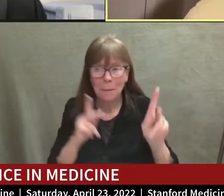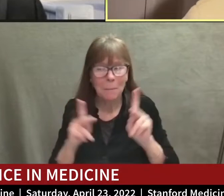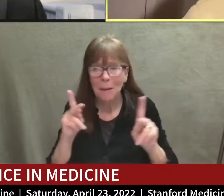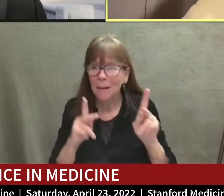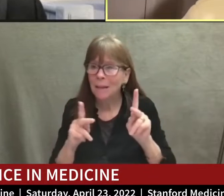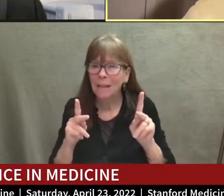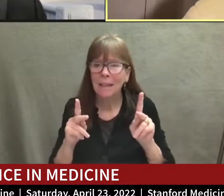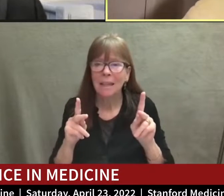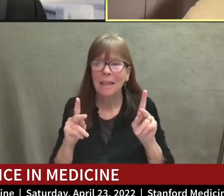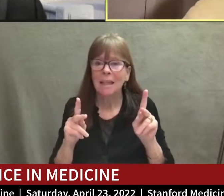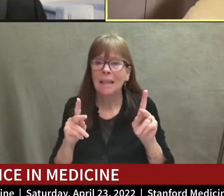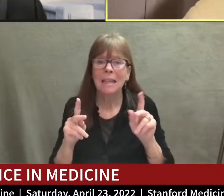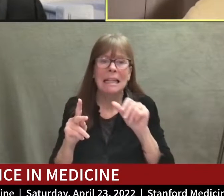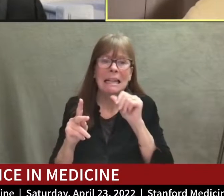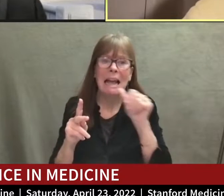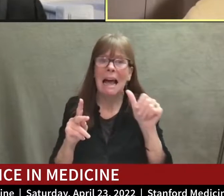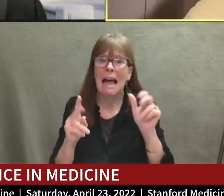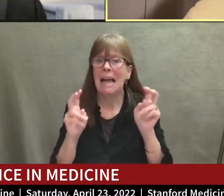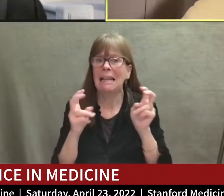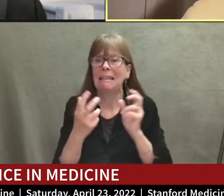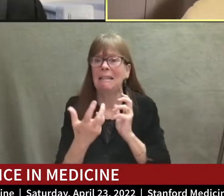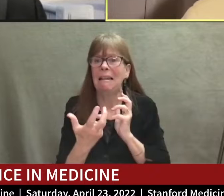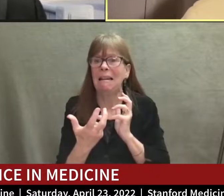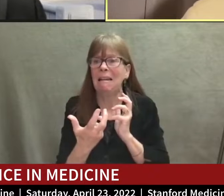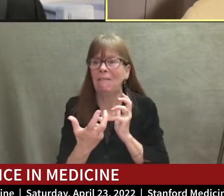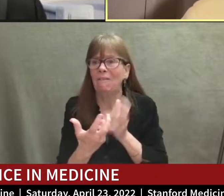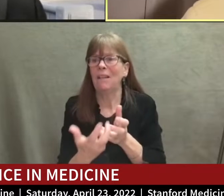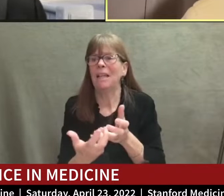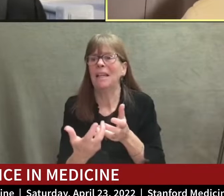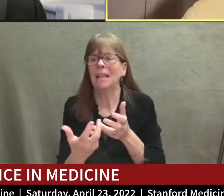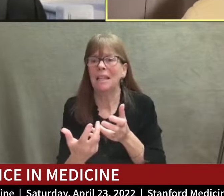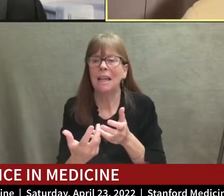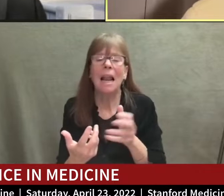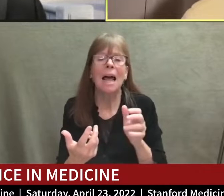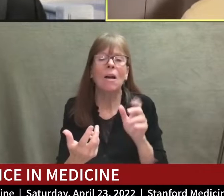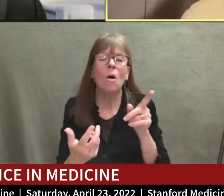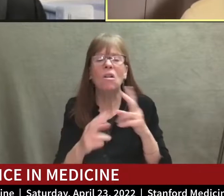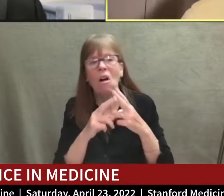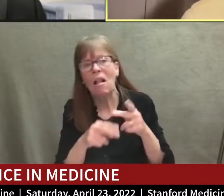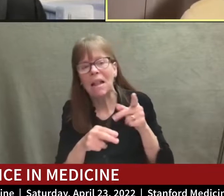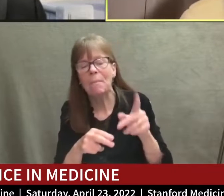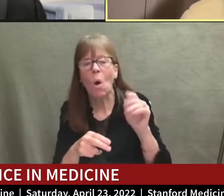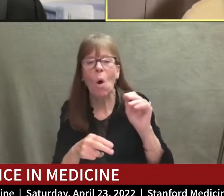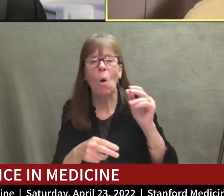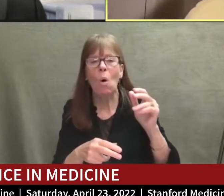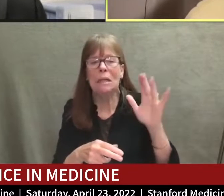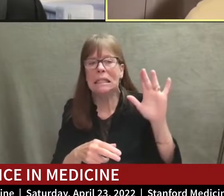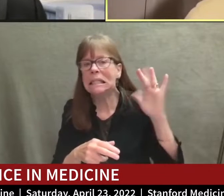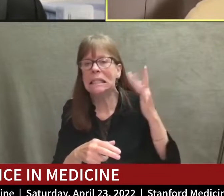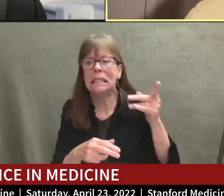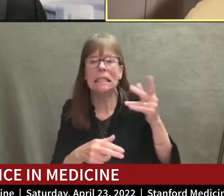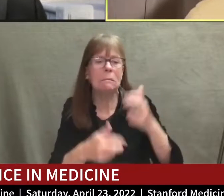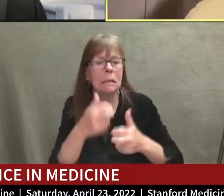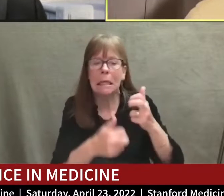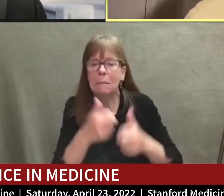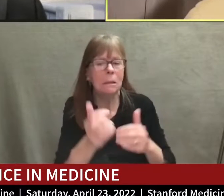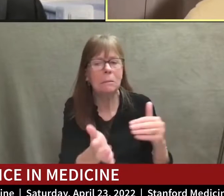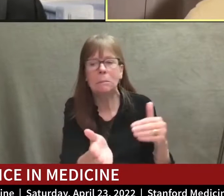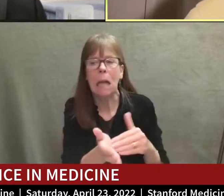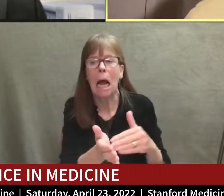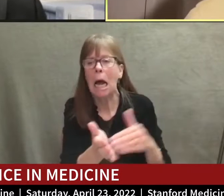seen as the typical doctor, right? And I think that’s again—there’s so much misogyny and